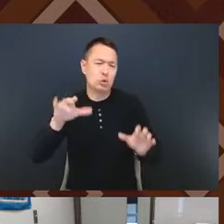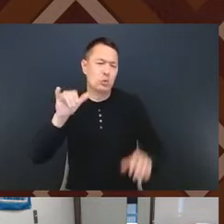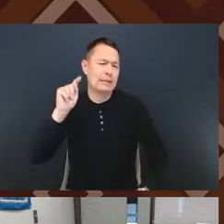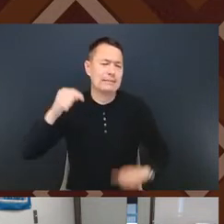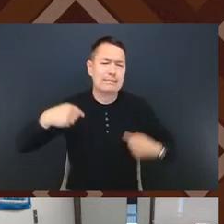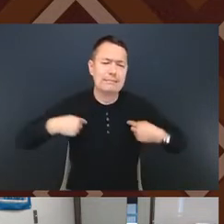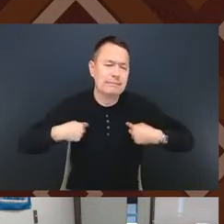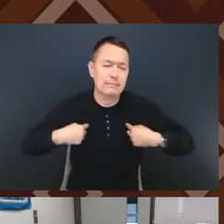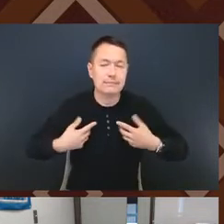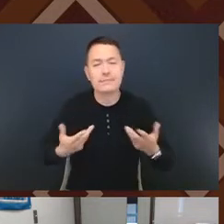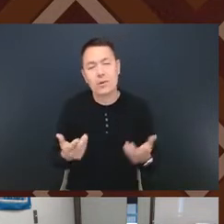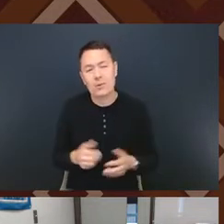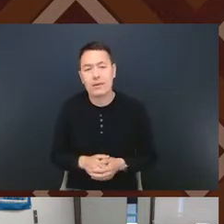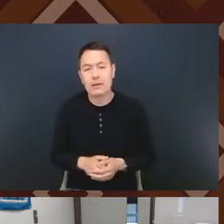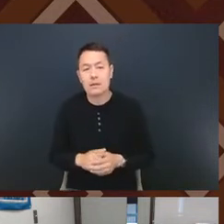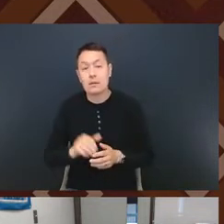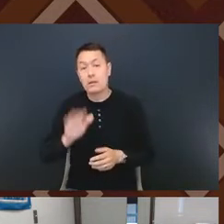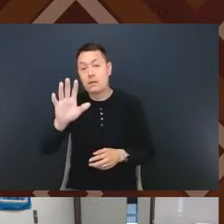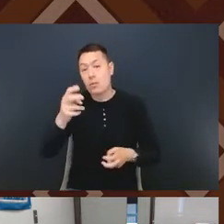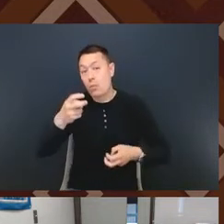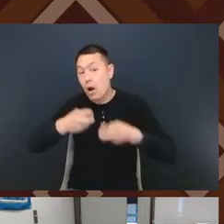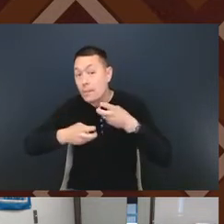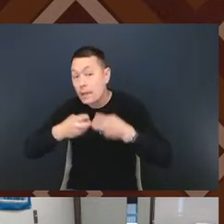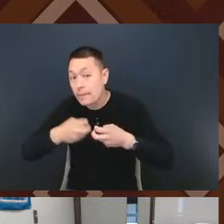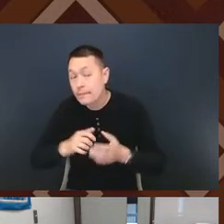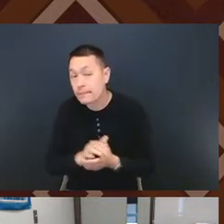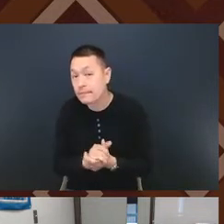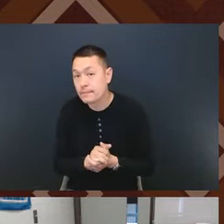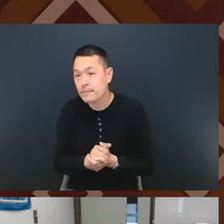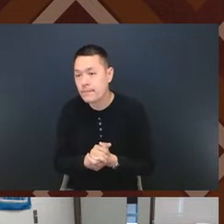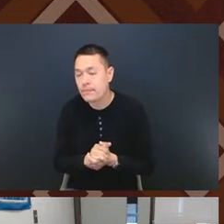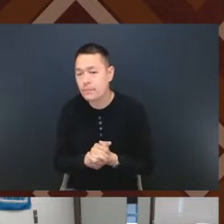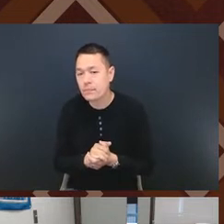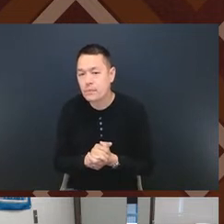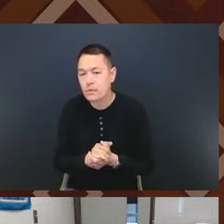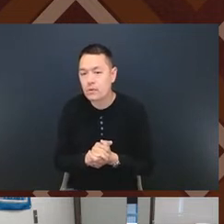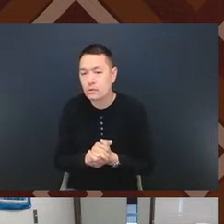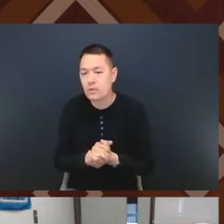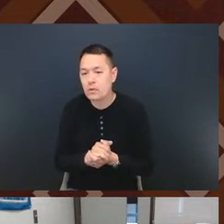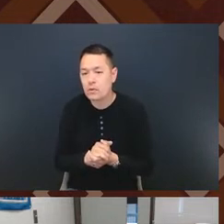The problem look at e get out of America.